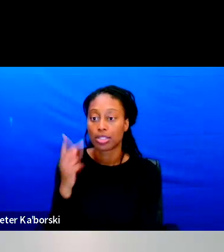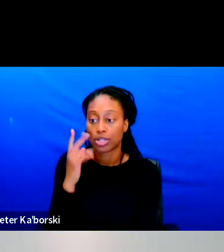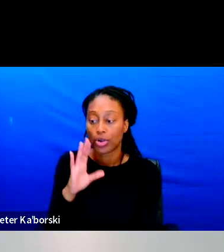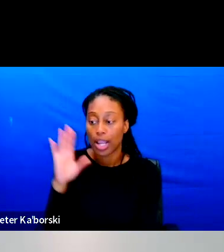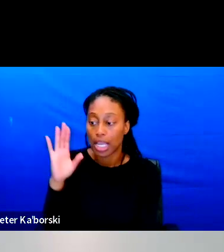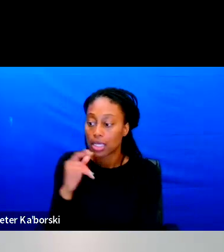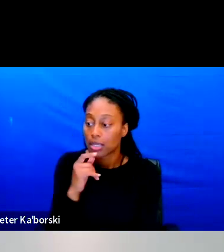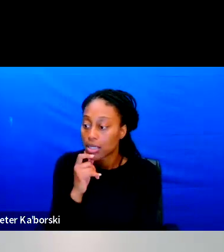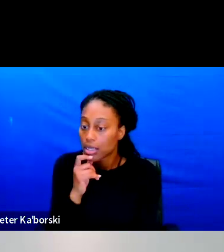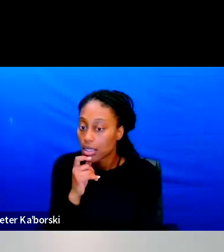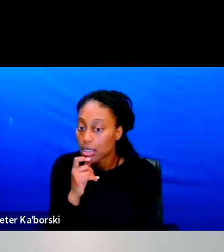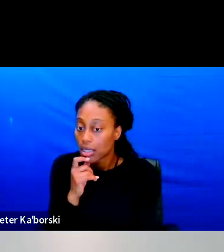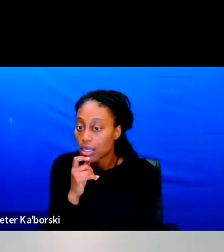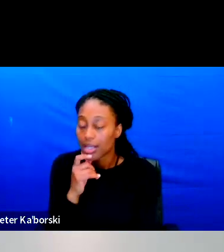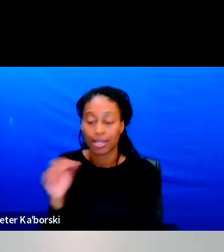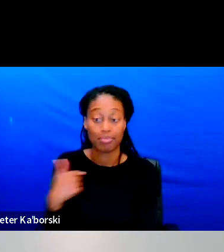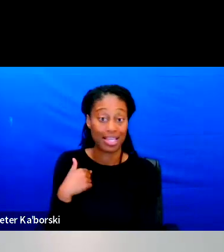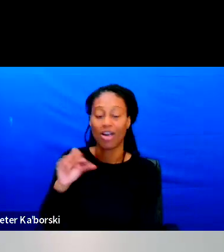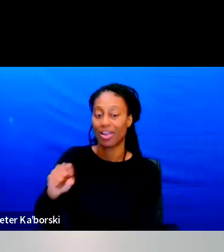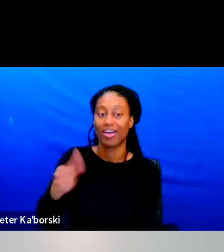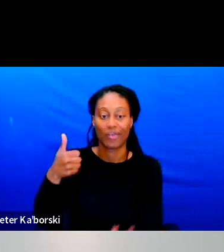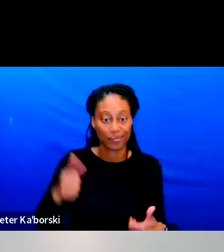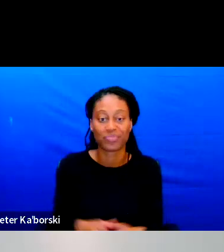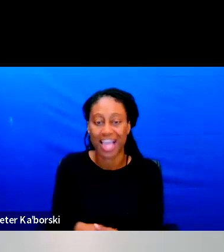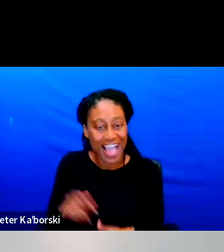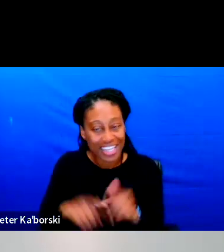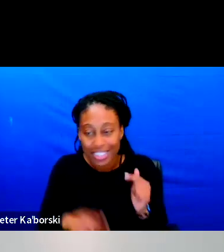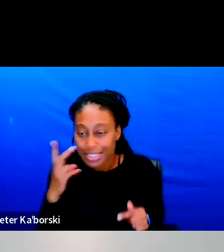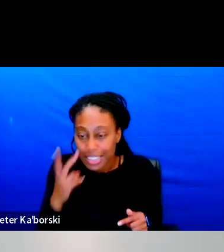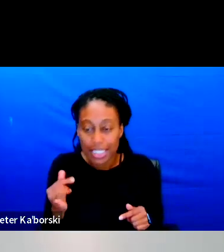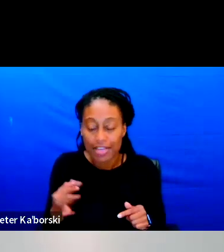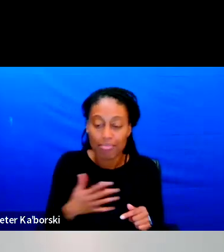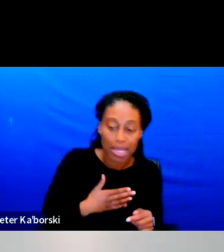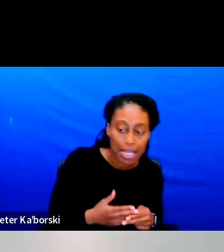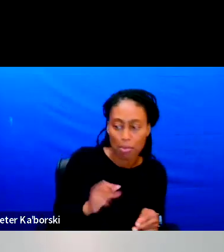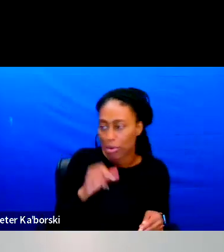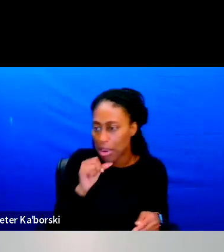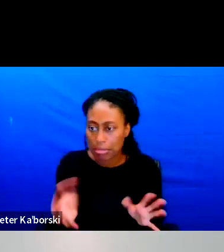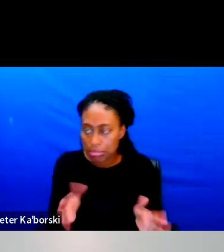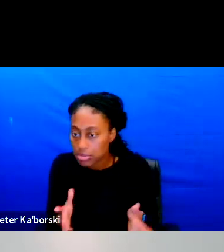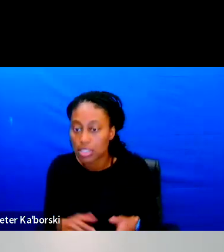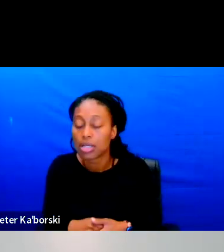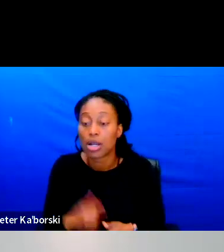Adam Ayers w/ APRIL: Sandy, I mean. Sandra McBroom: Oh, thank you. I couldn't. I didn't know if you said my name or not. We have a tracker.